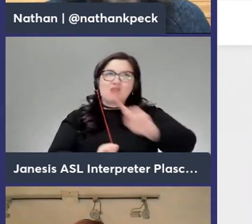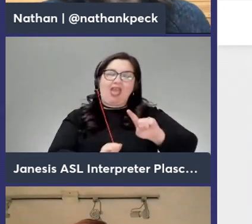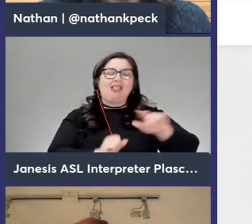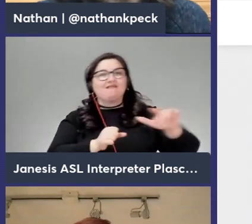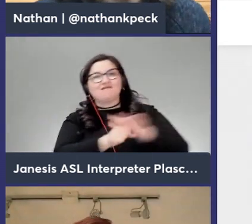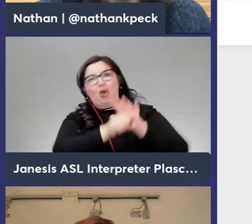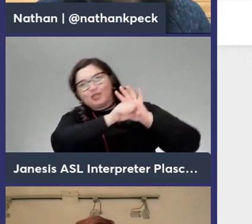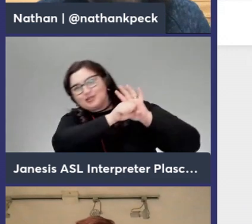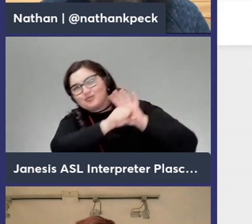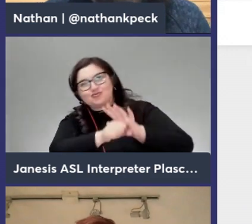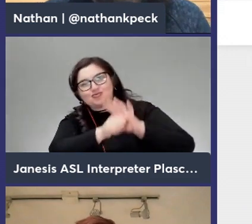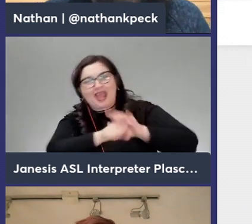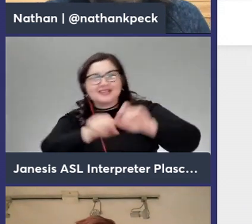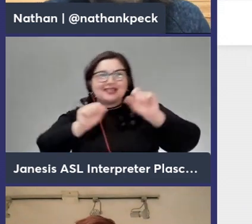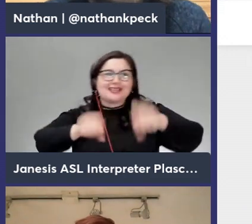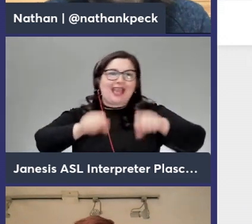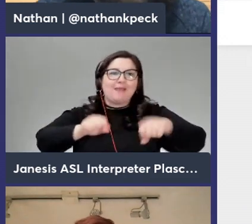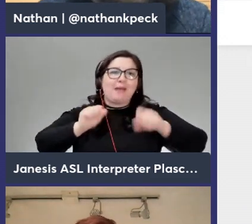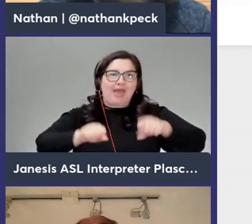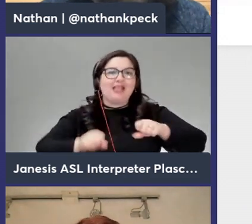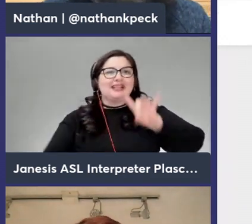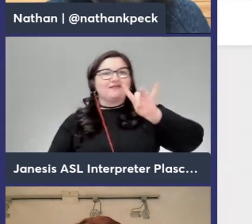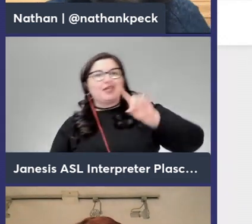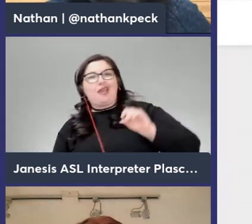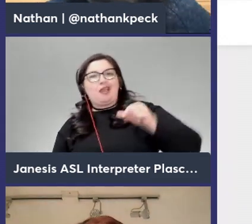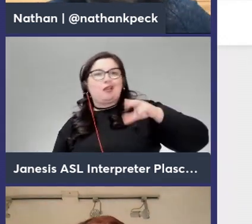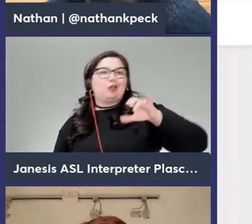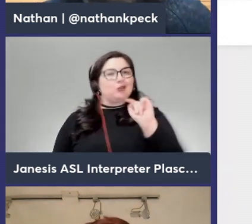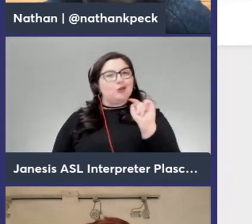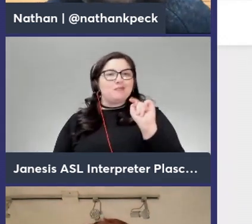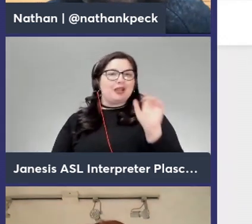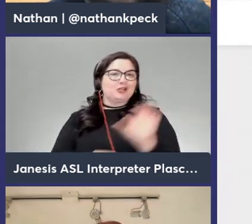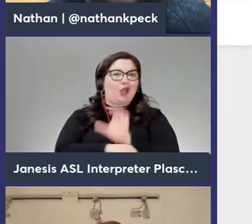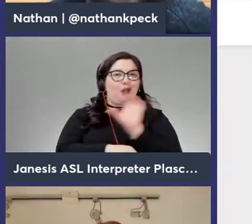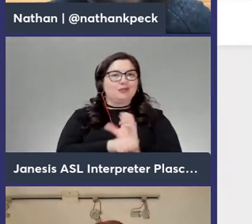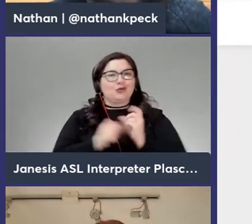of a 80-qubit computer, (chuckles) quantum computer!